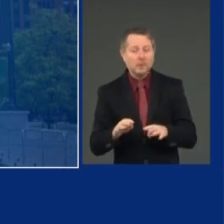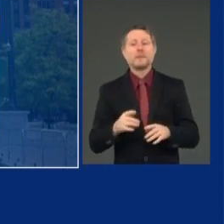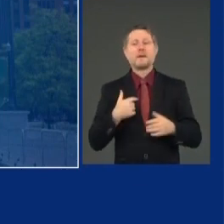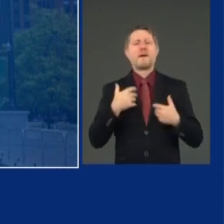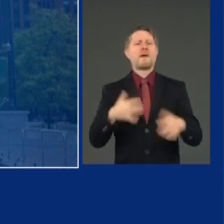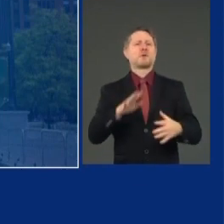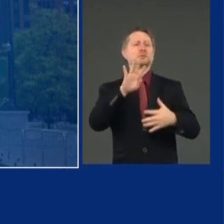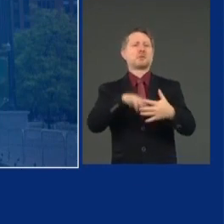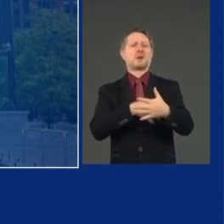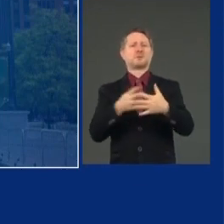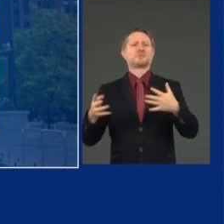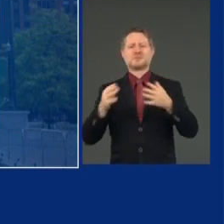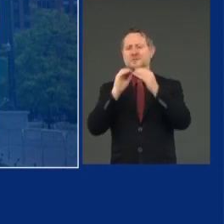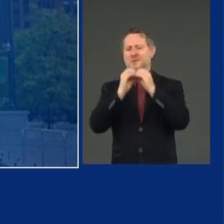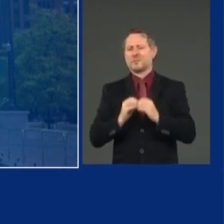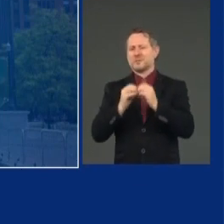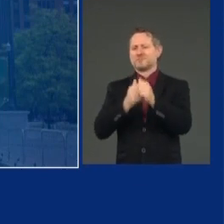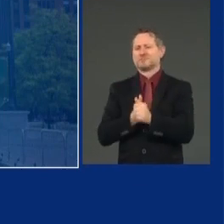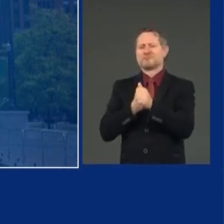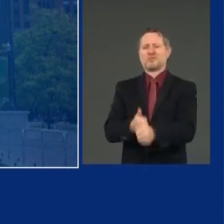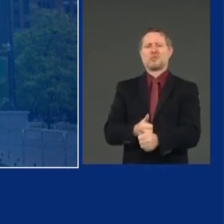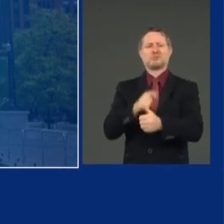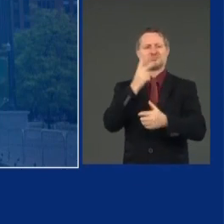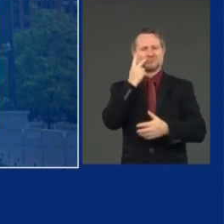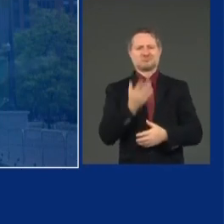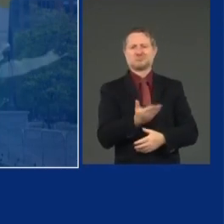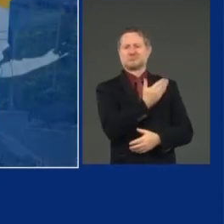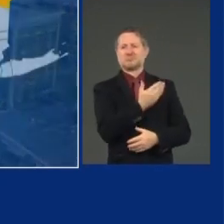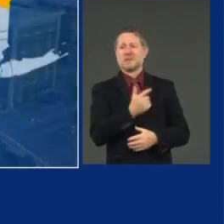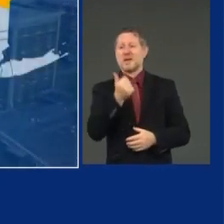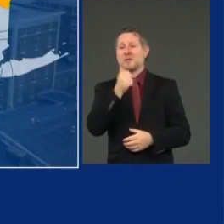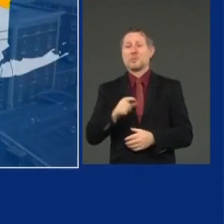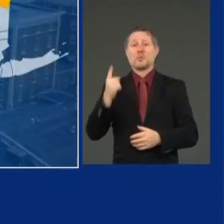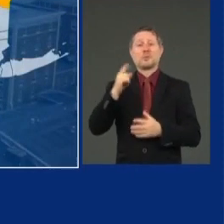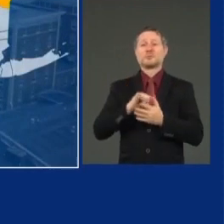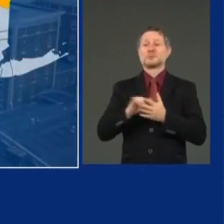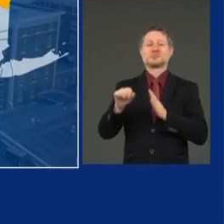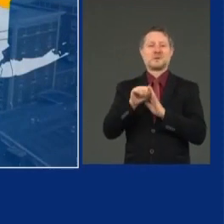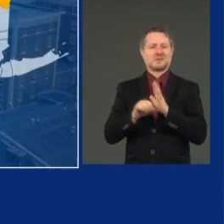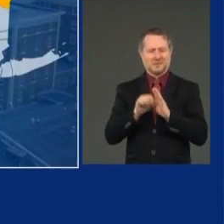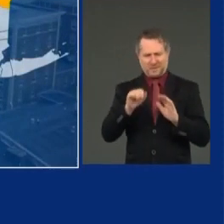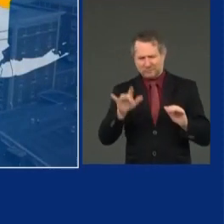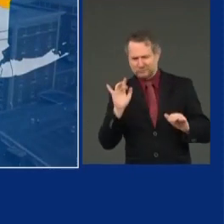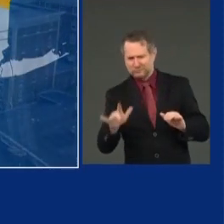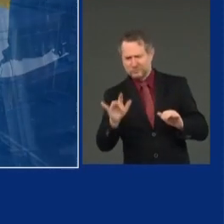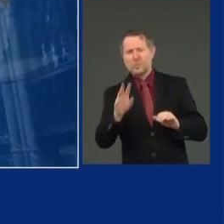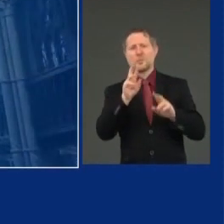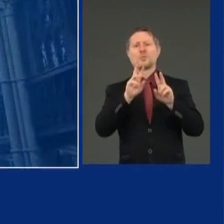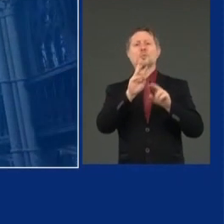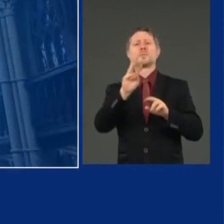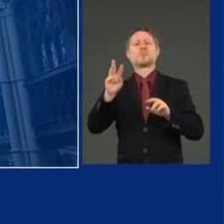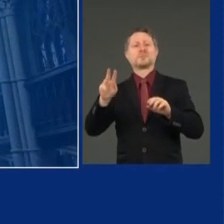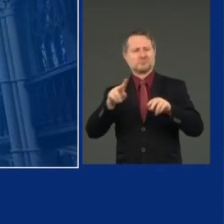SO THAT IS OUR CHALLENGE. ON REOPENING, WHICH WE'RE DOING ACROSS THE STATE. WE DO IT ON THE NUMBERS.